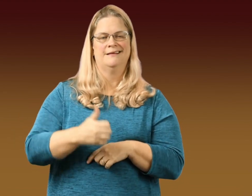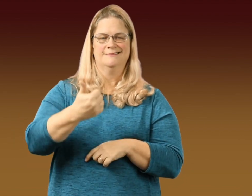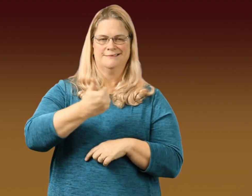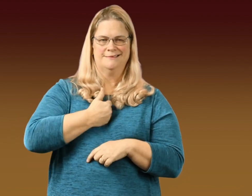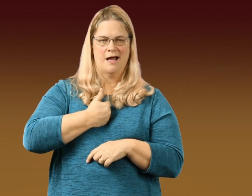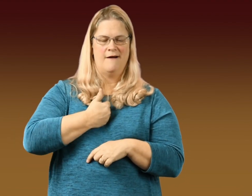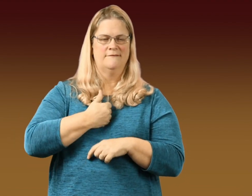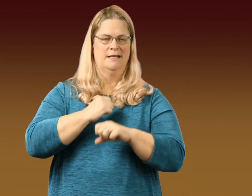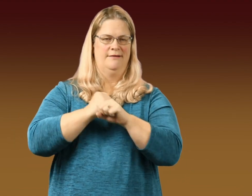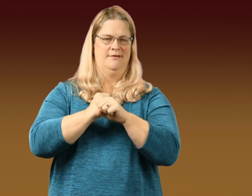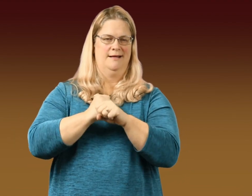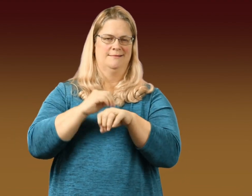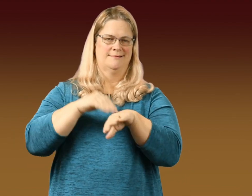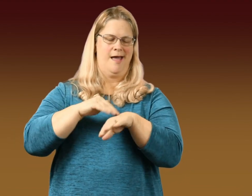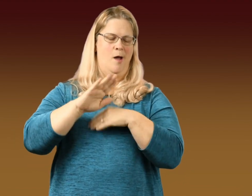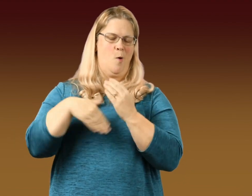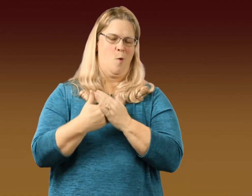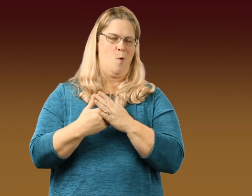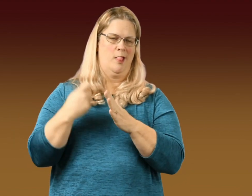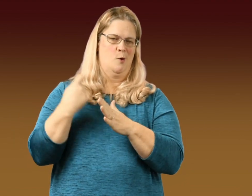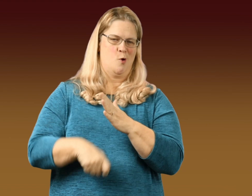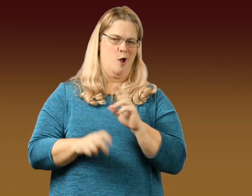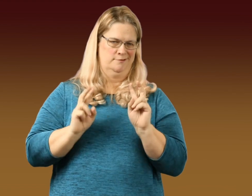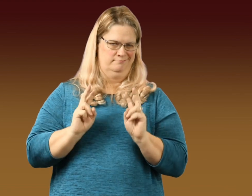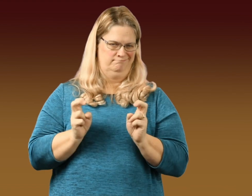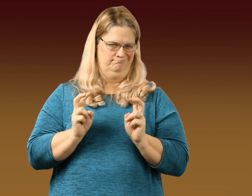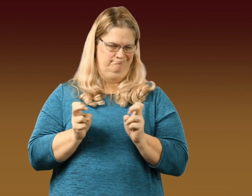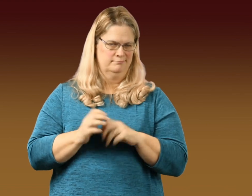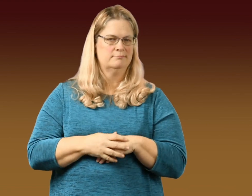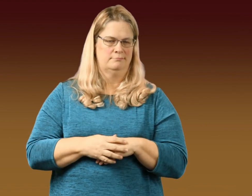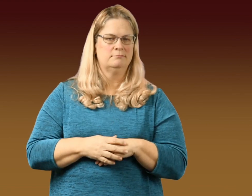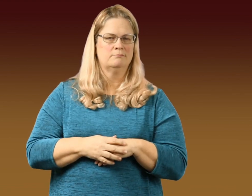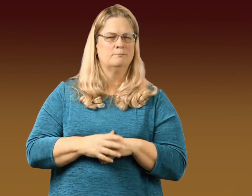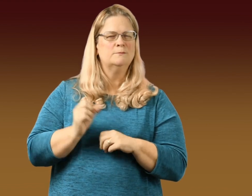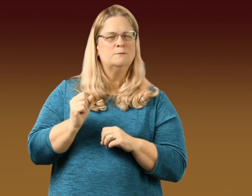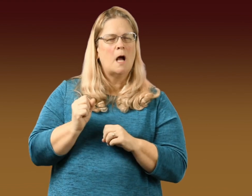and automatically -- self-defense at all costs.